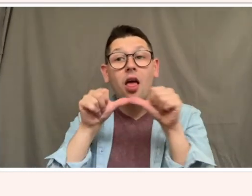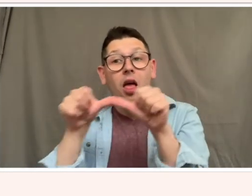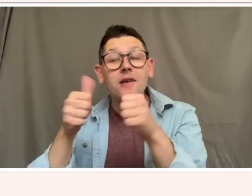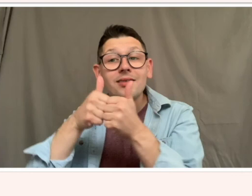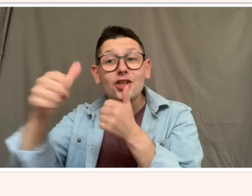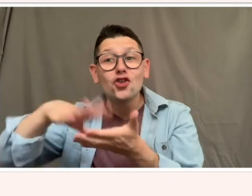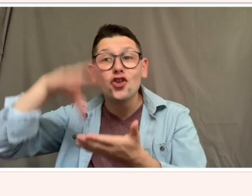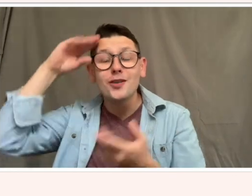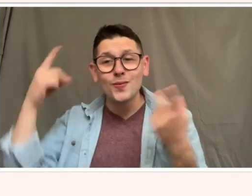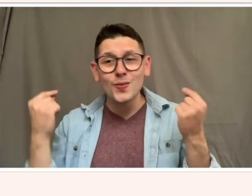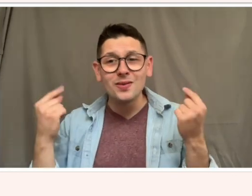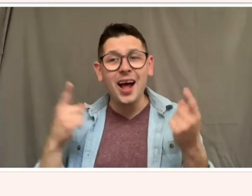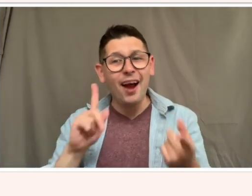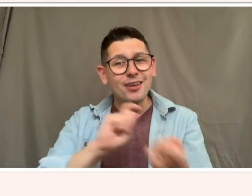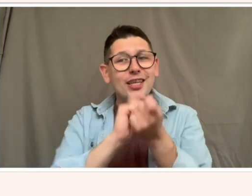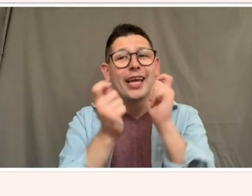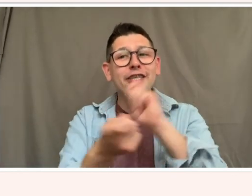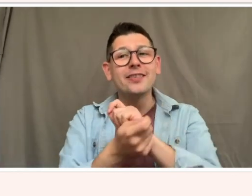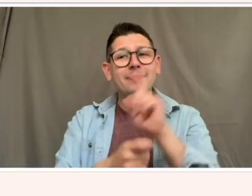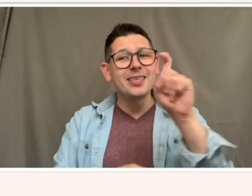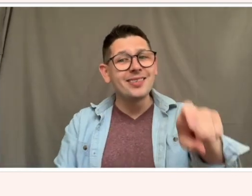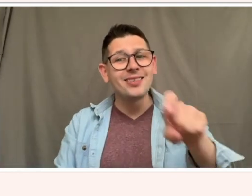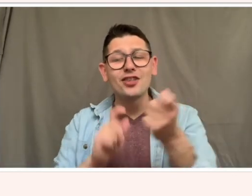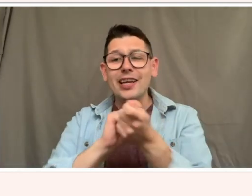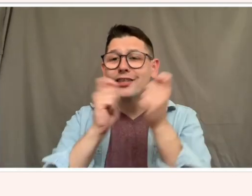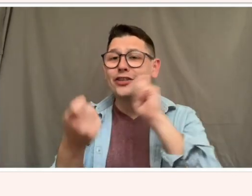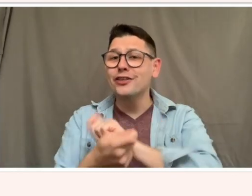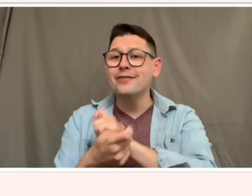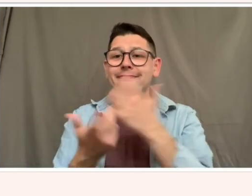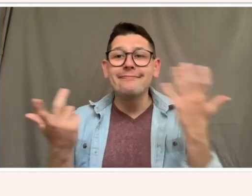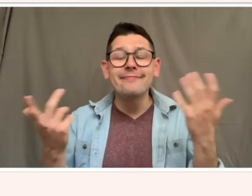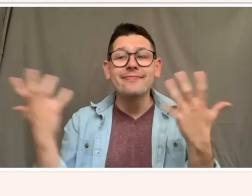The IEP goal for the fall might need to be changed.